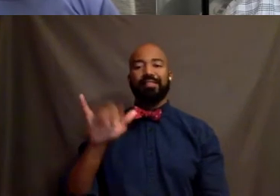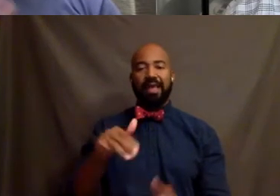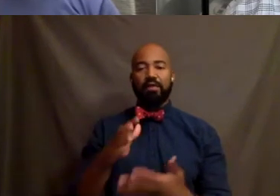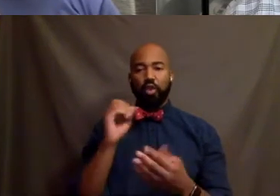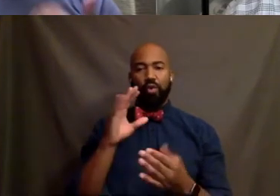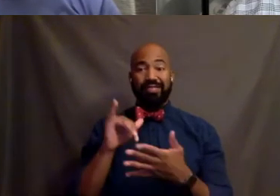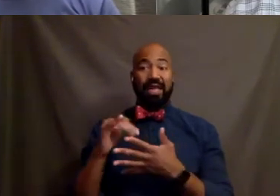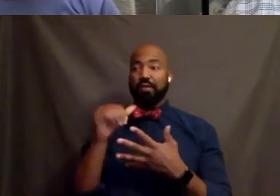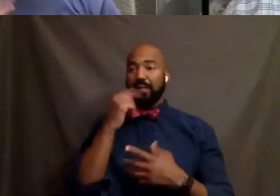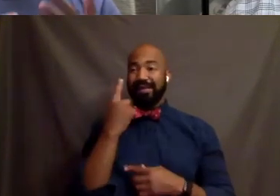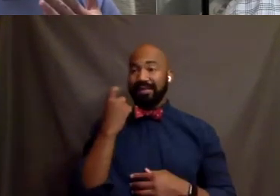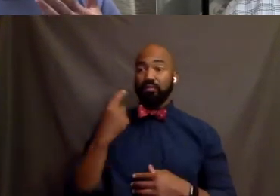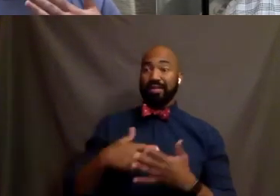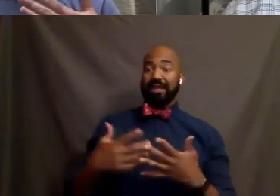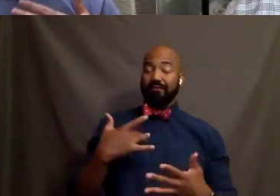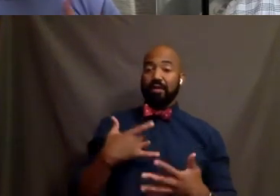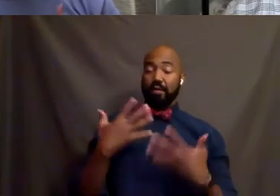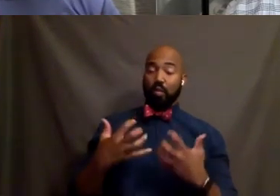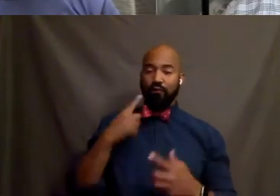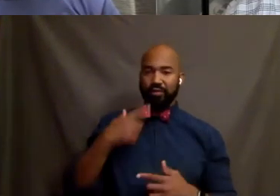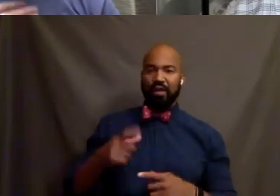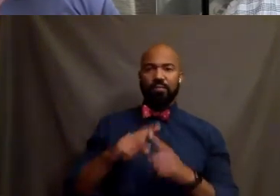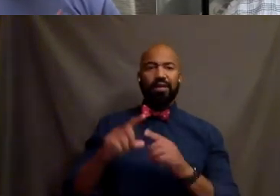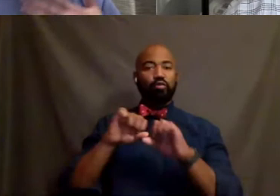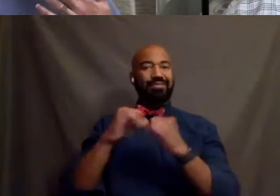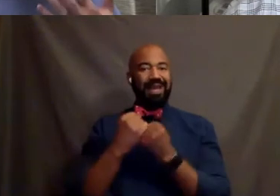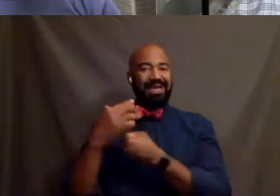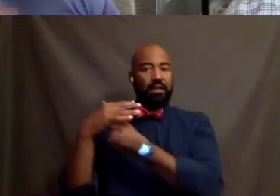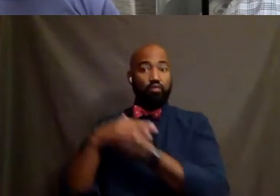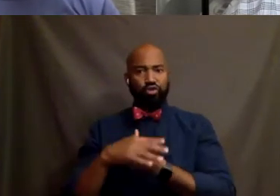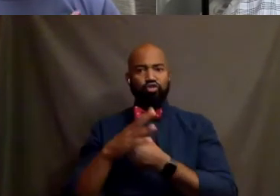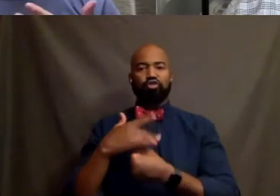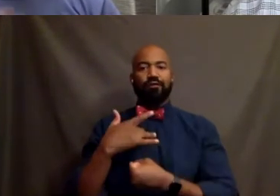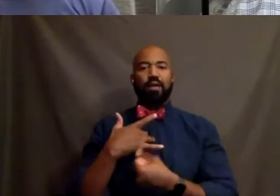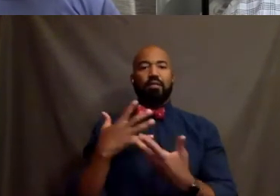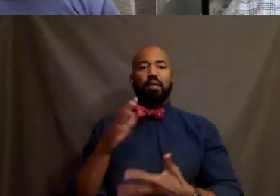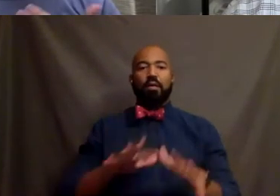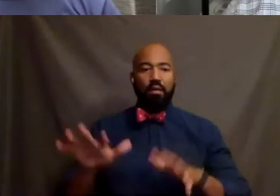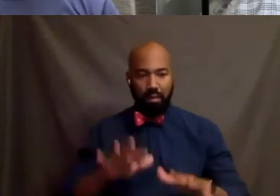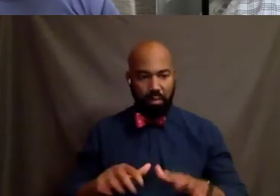Now good news, they sought the right care and went through a process